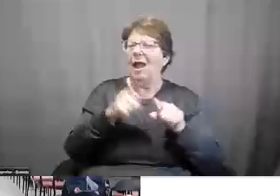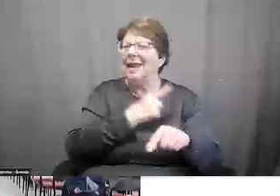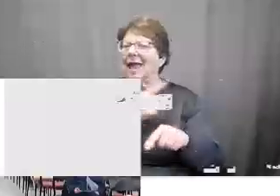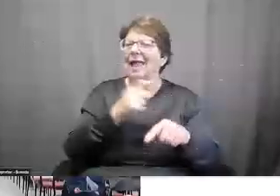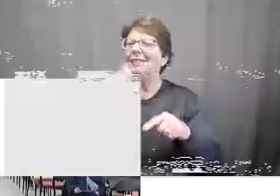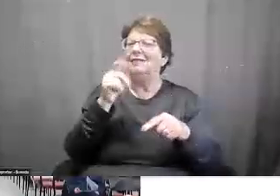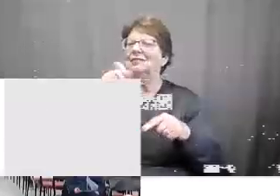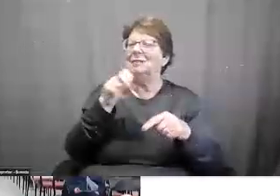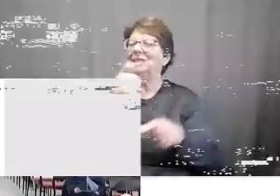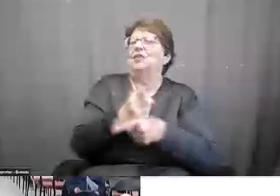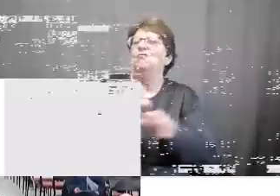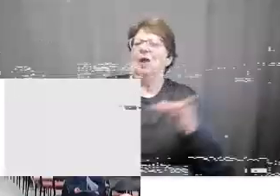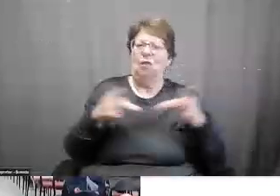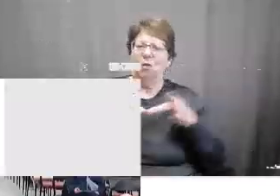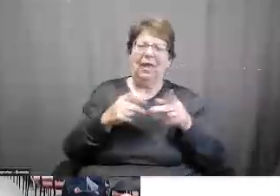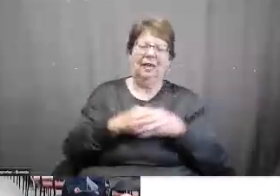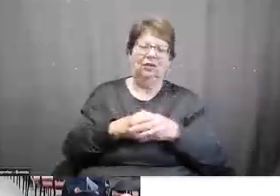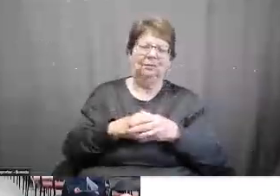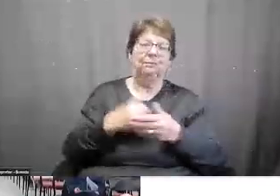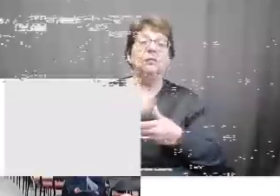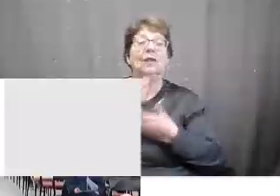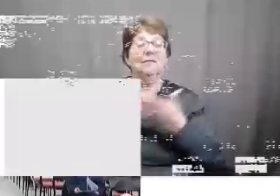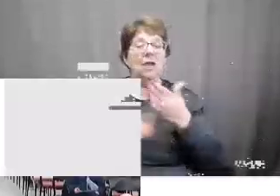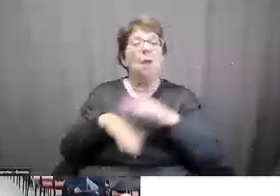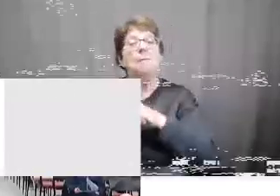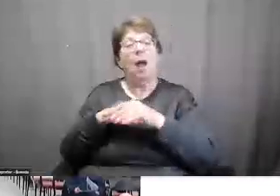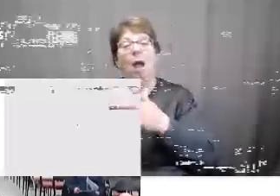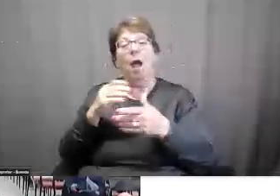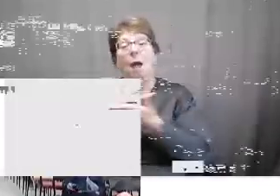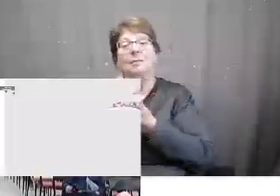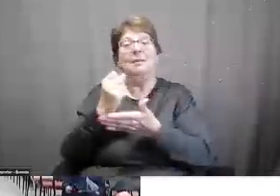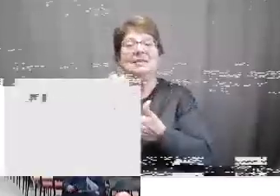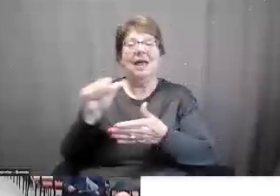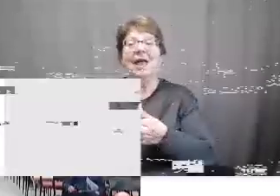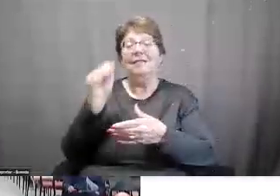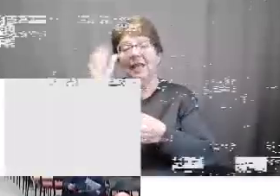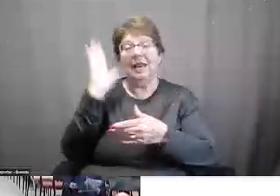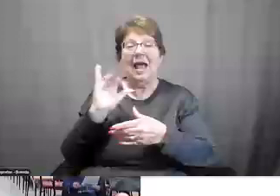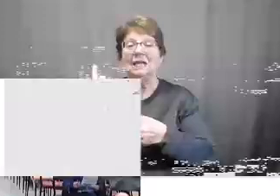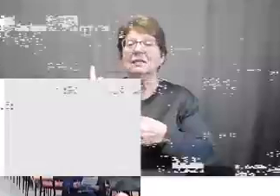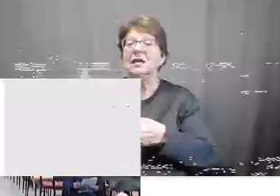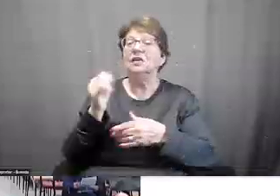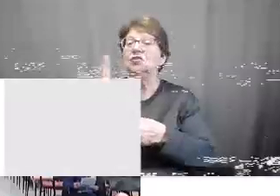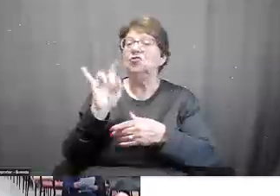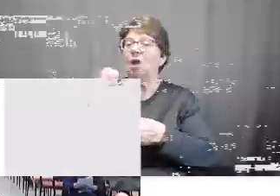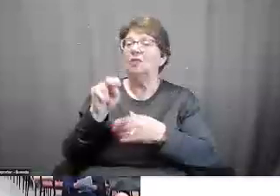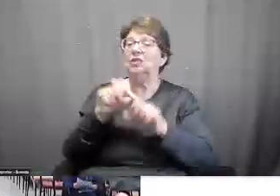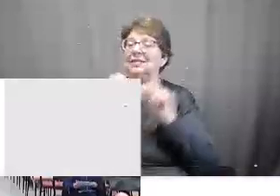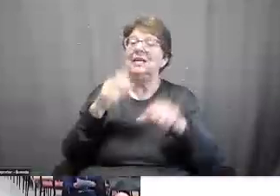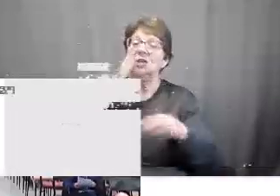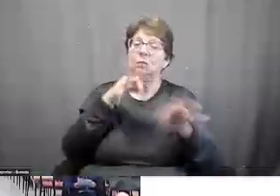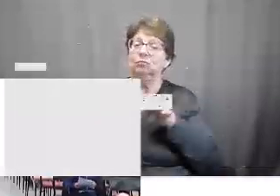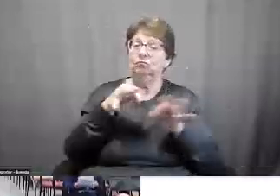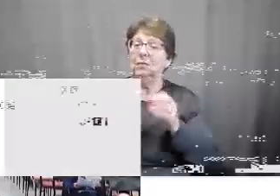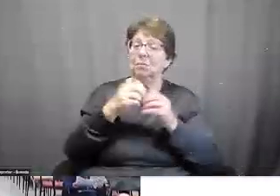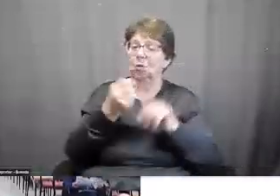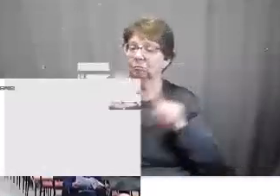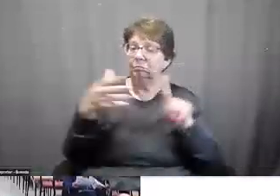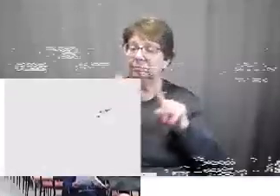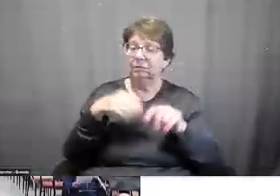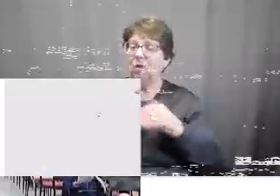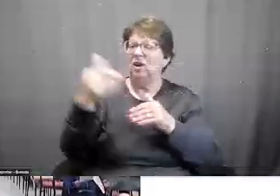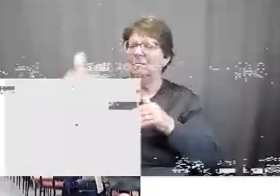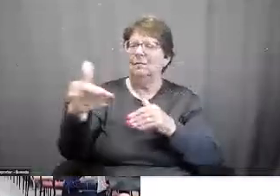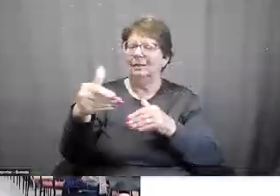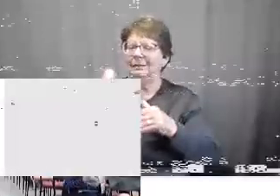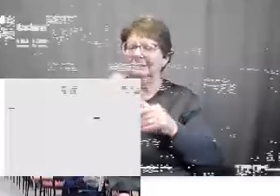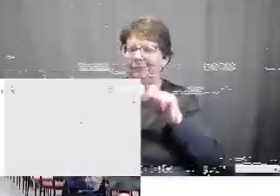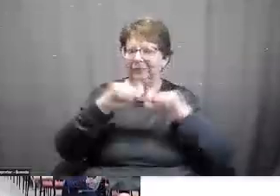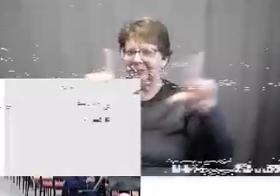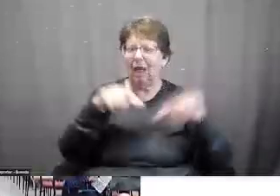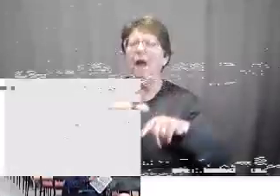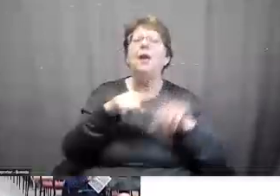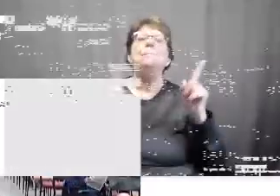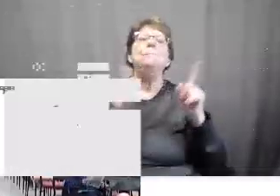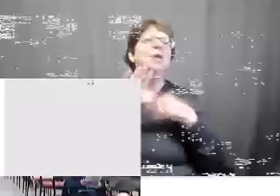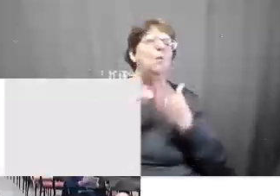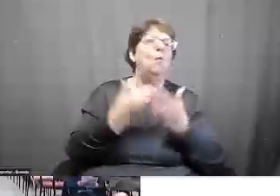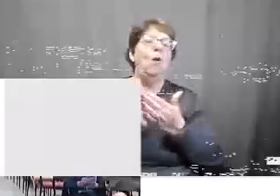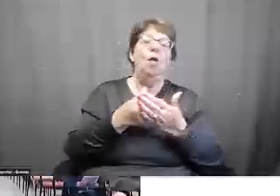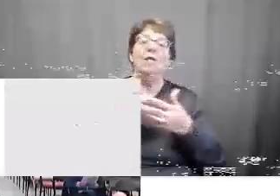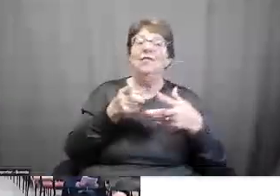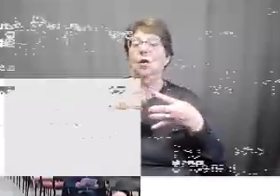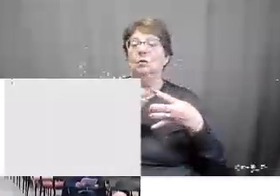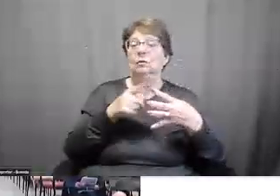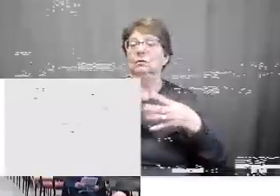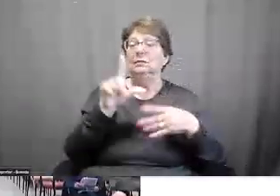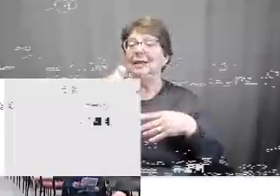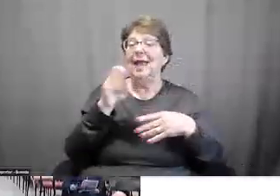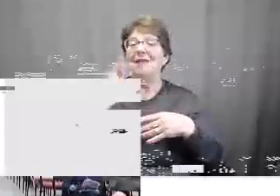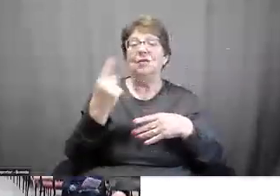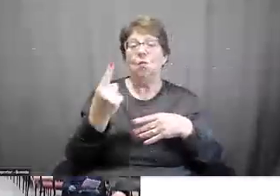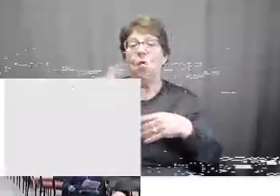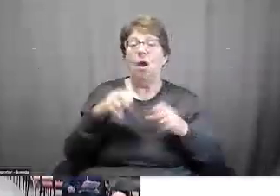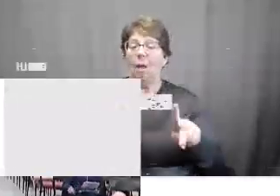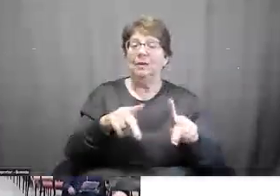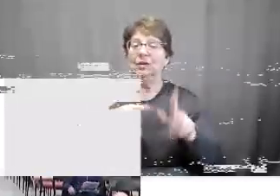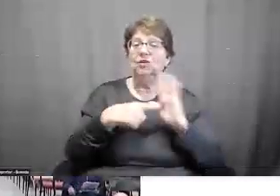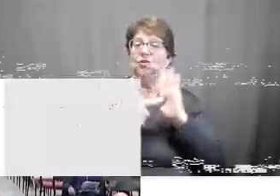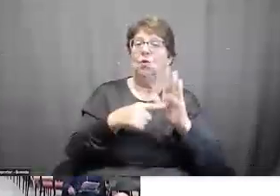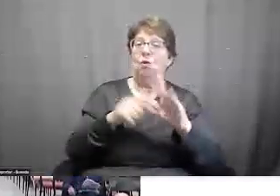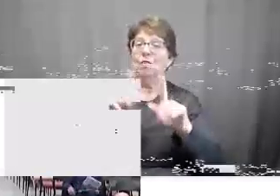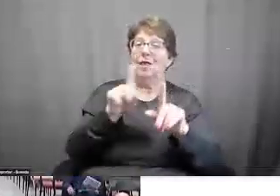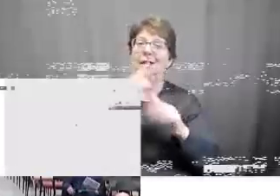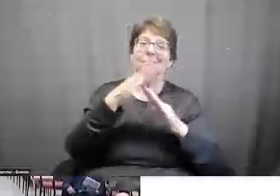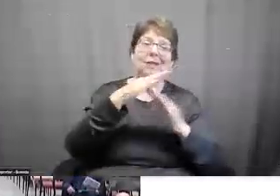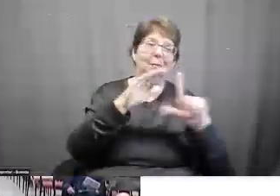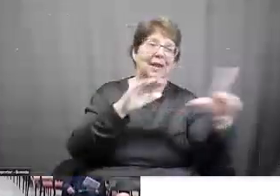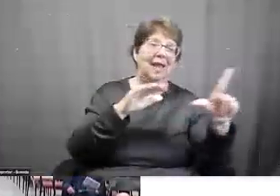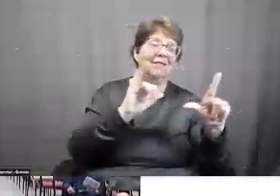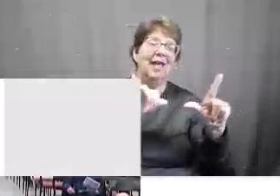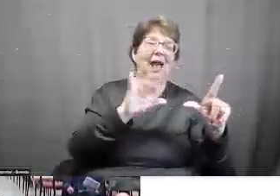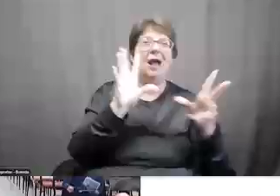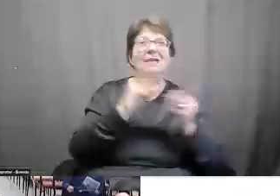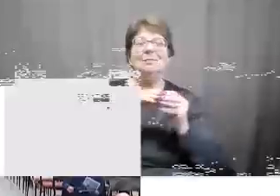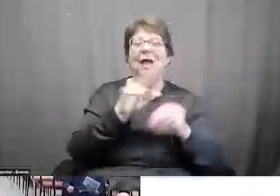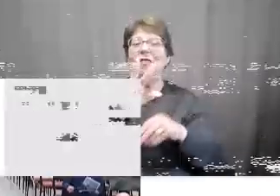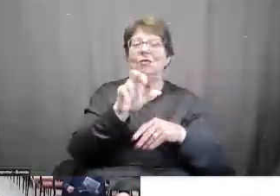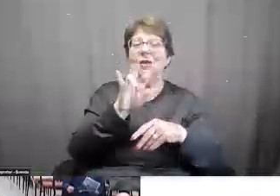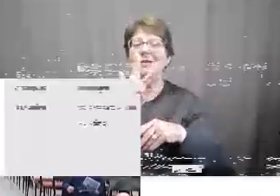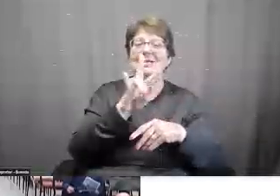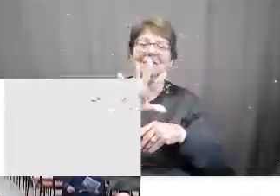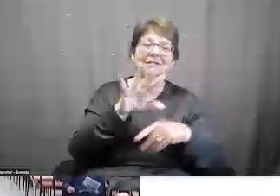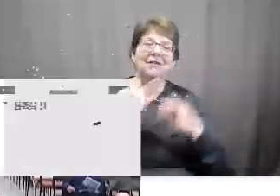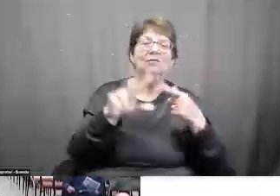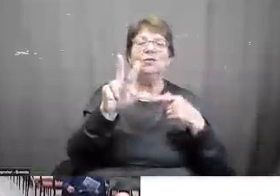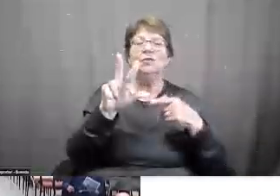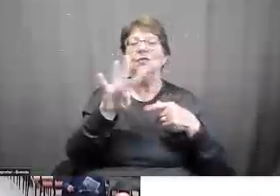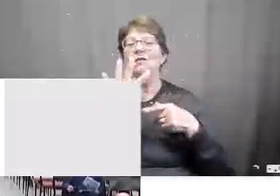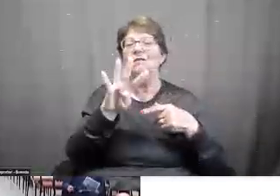Boardroom: We have some optimizations at the Alaska Junction Station that I'm going to talk a little bit more about in detail on an upcoming slide. But all of these Level 1 opportunities, as shown in the top left, lead to about $375 to $470 million in savings.